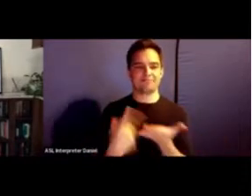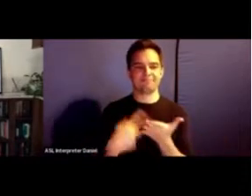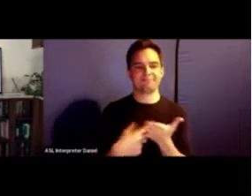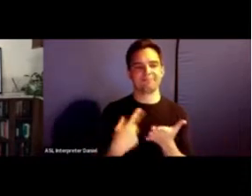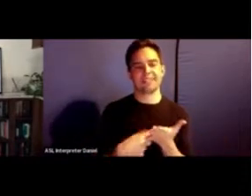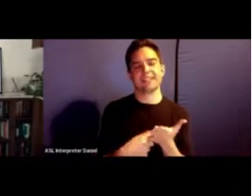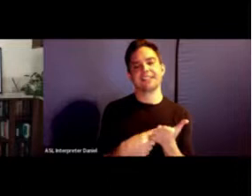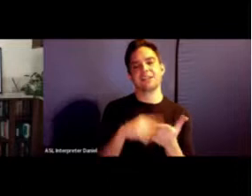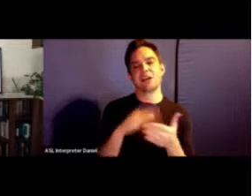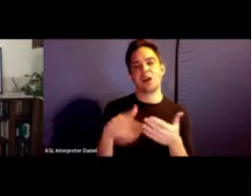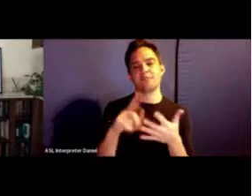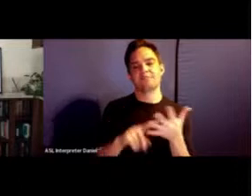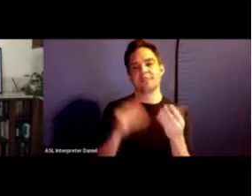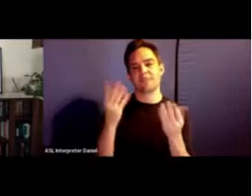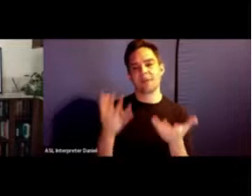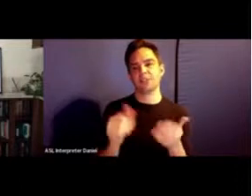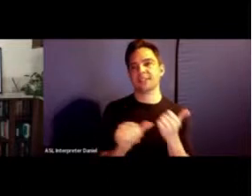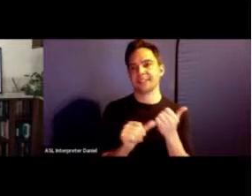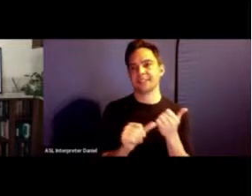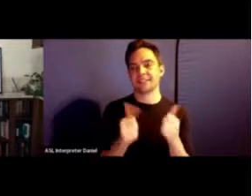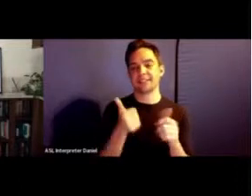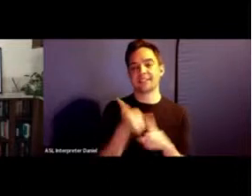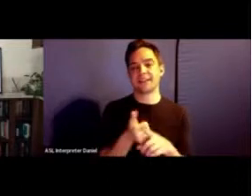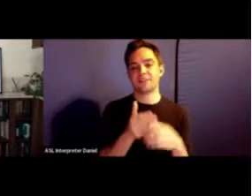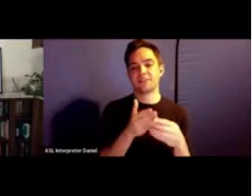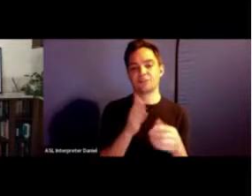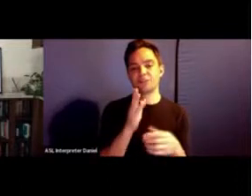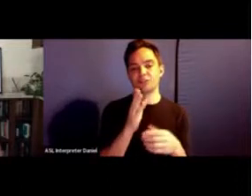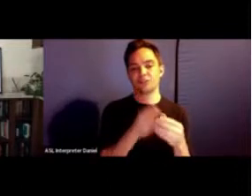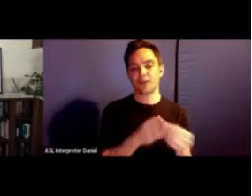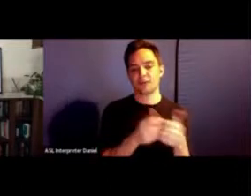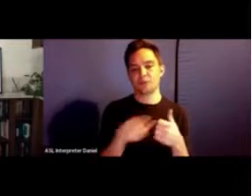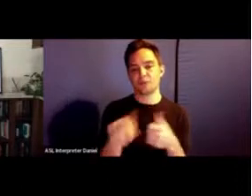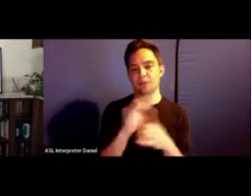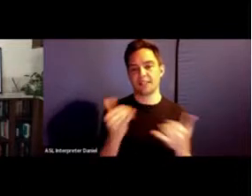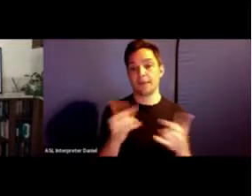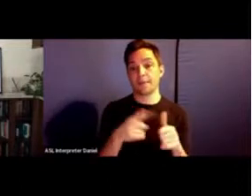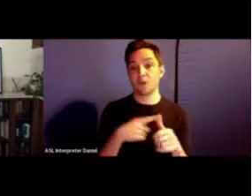all about information and assistance in self direction with you today. But first, just to introduce the organization